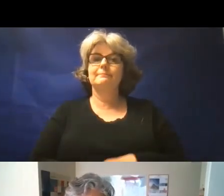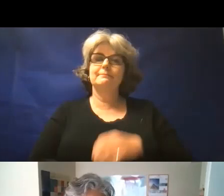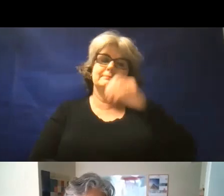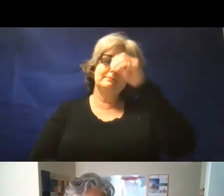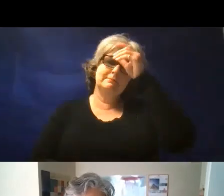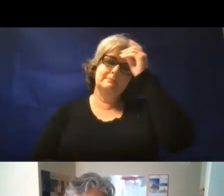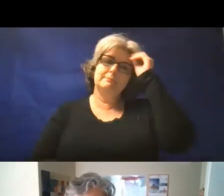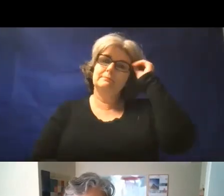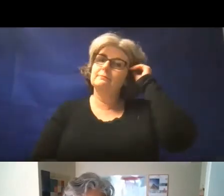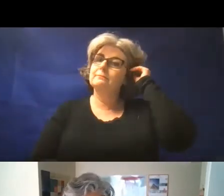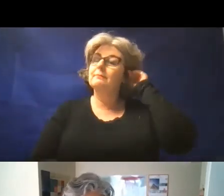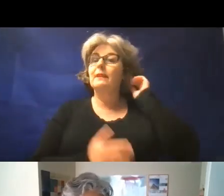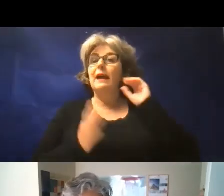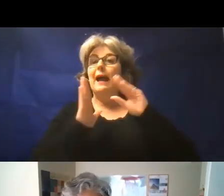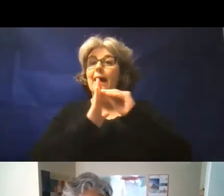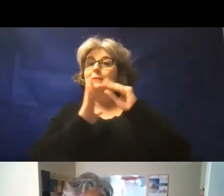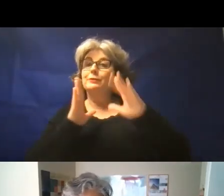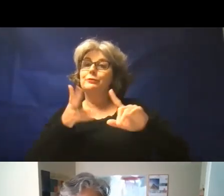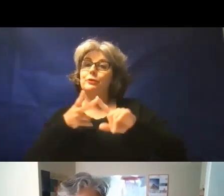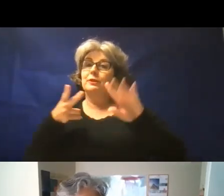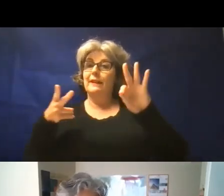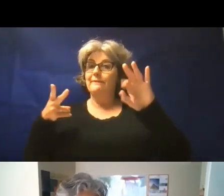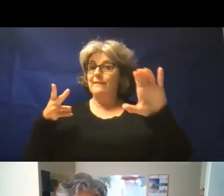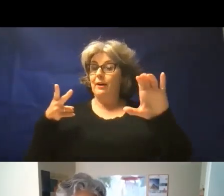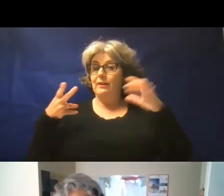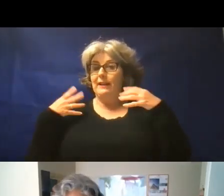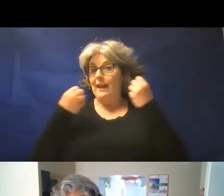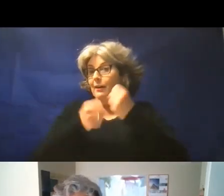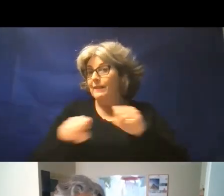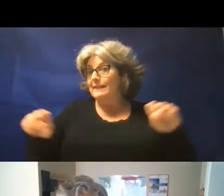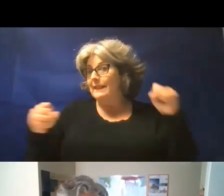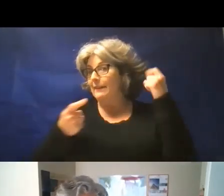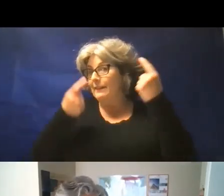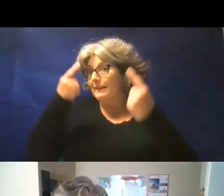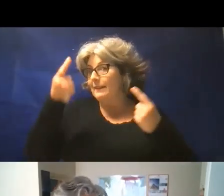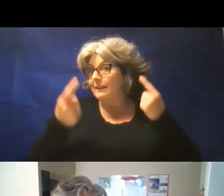At the student faculty level health and safety considerations for outbound travel of course